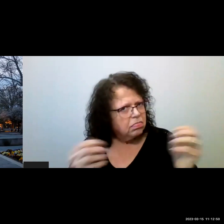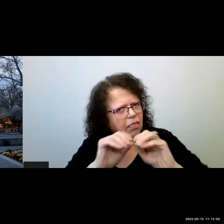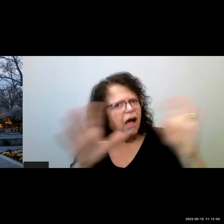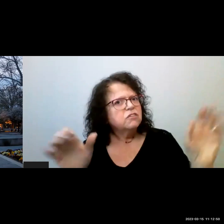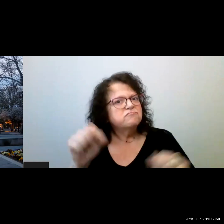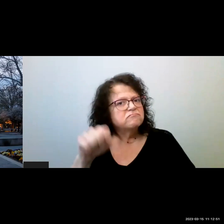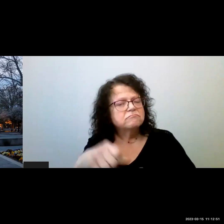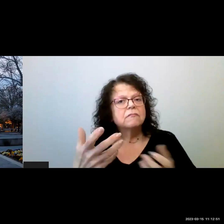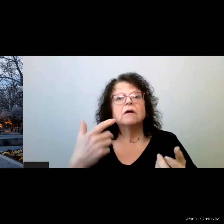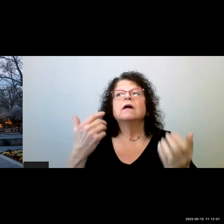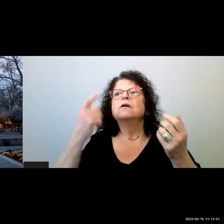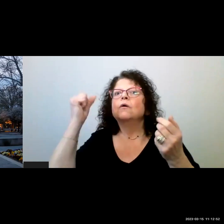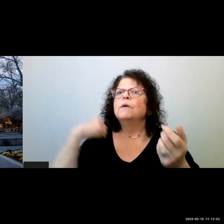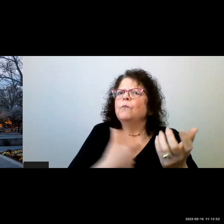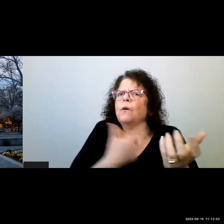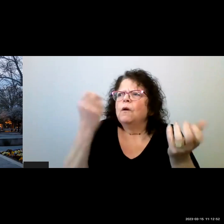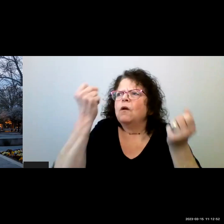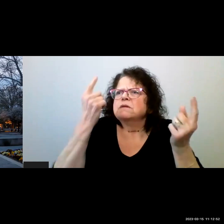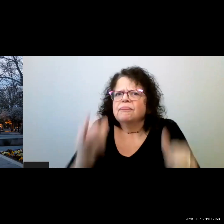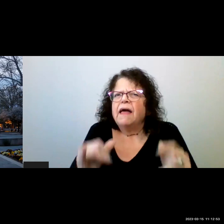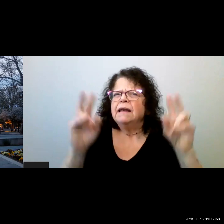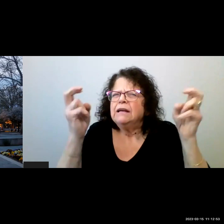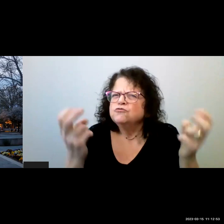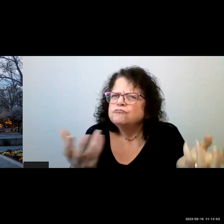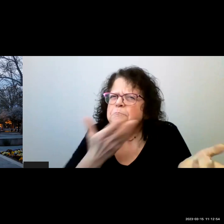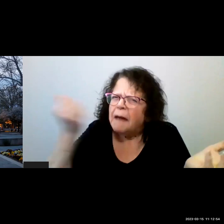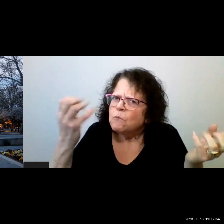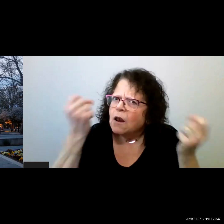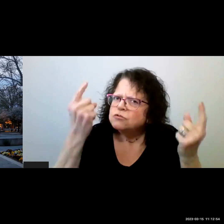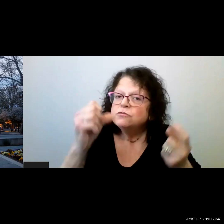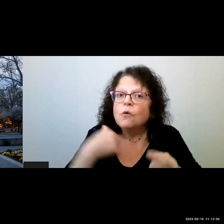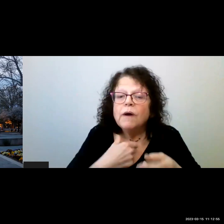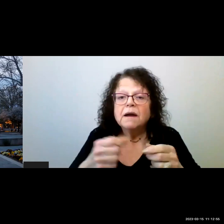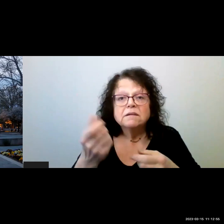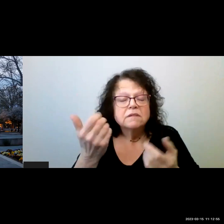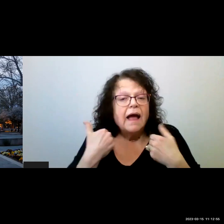we are currently conducting a brief survey on mental health for caregivers of people